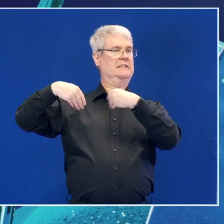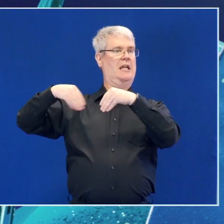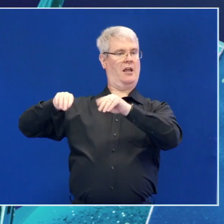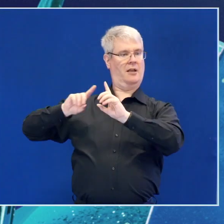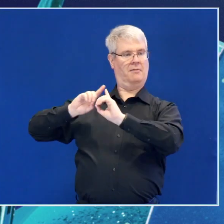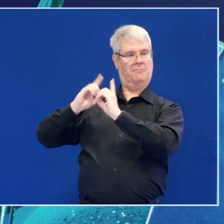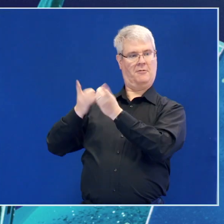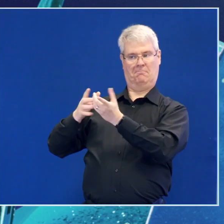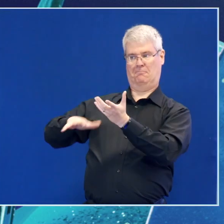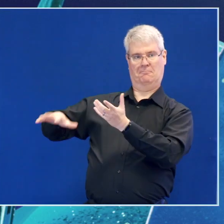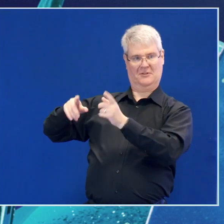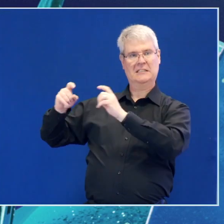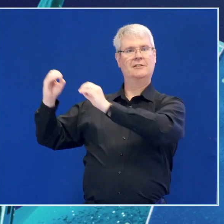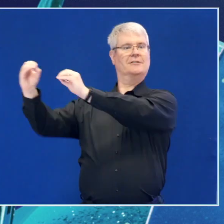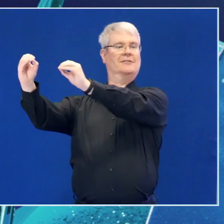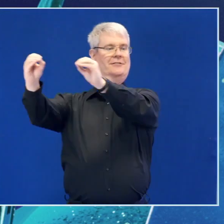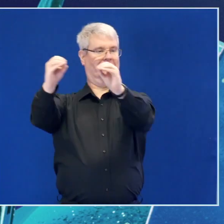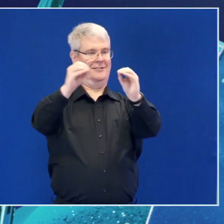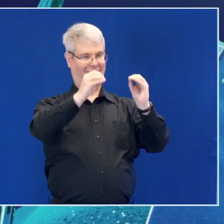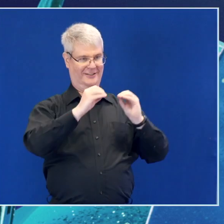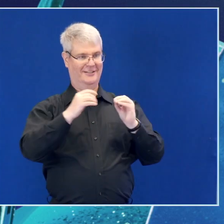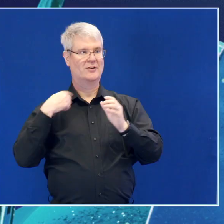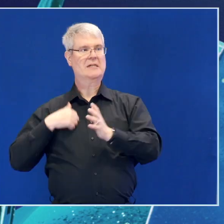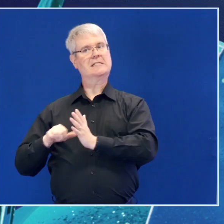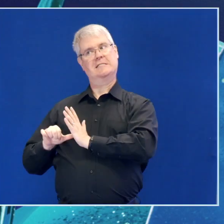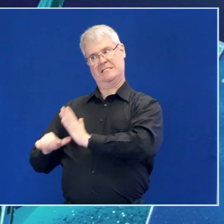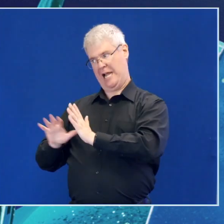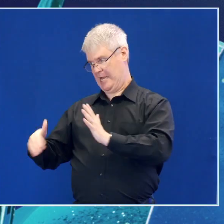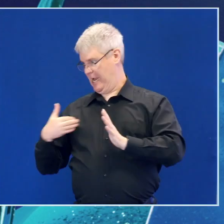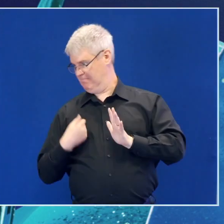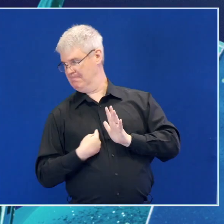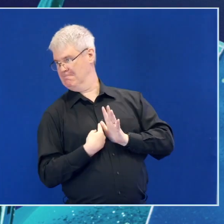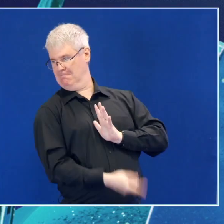to impress upon people how all technology is accessible technology.